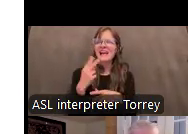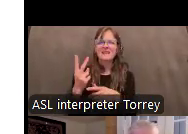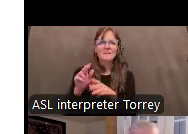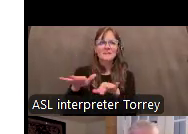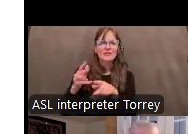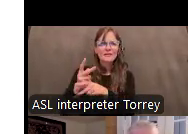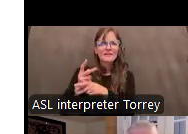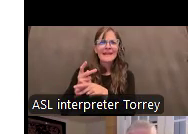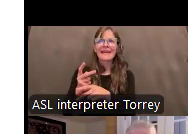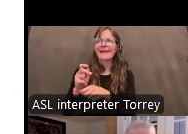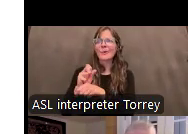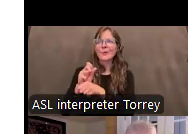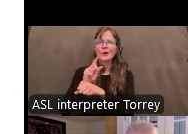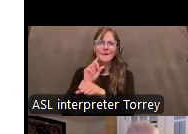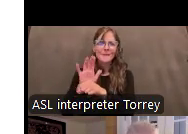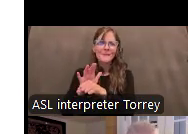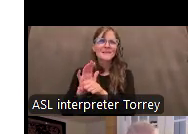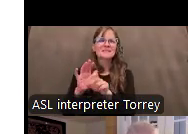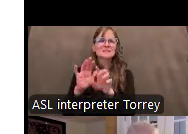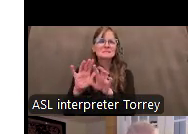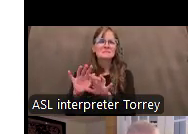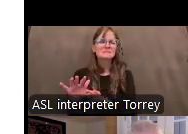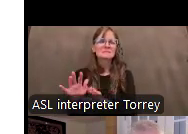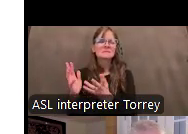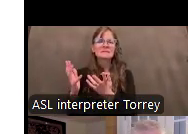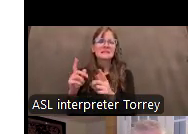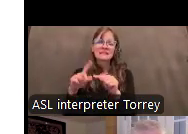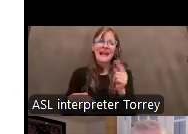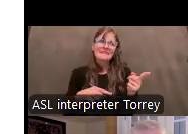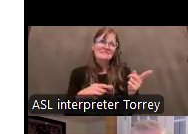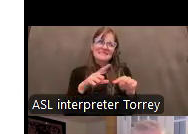And this program, CDCP, is free and it's online